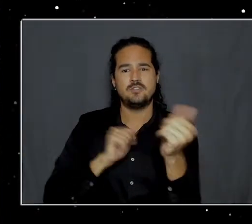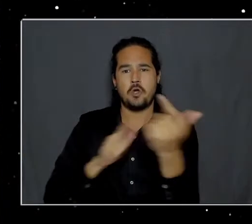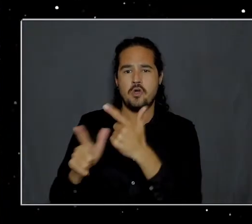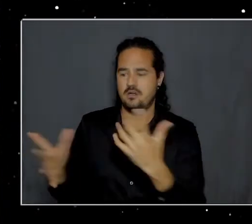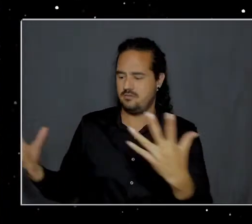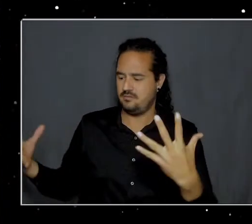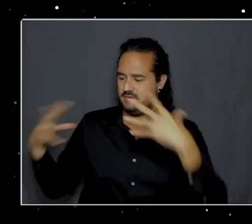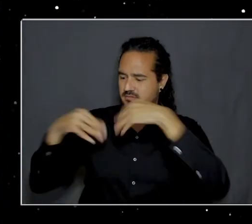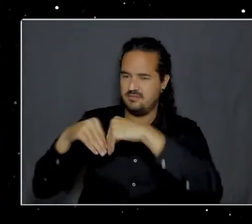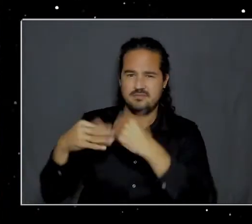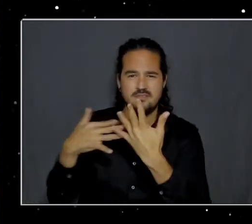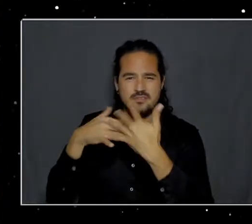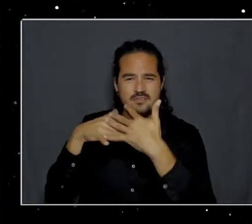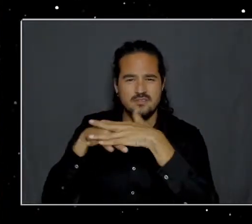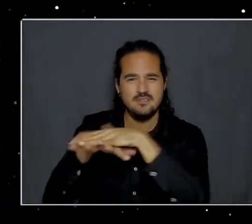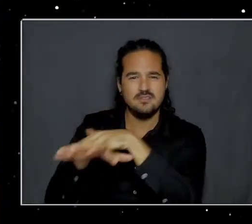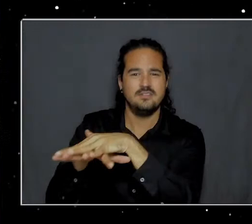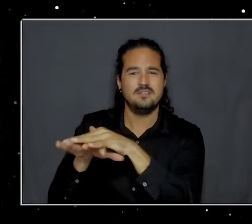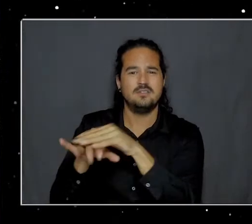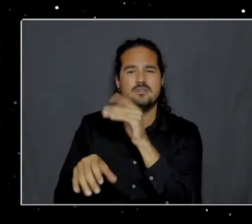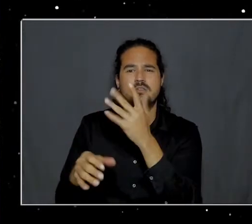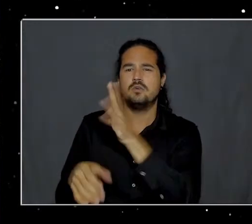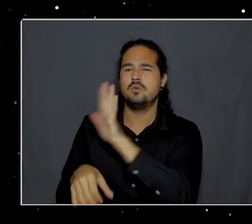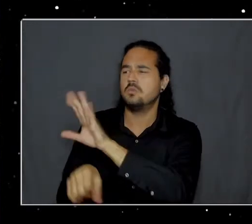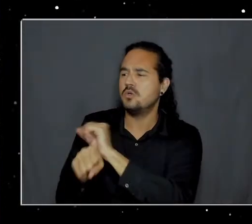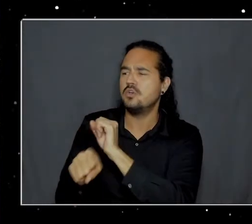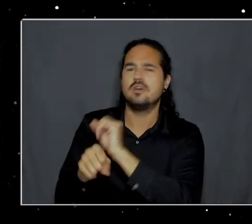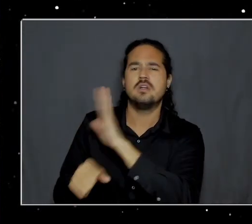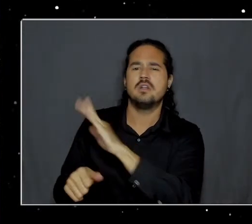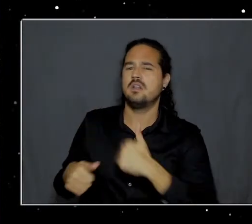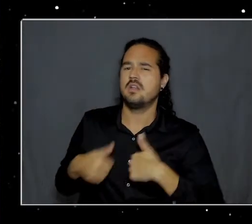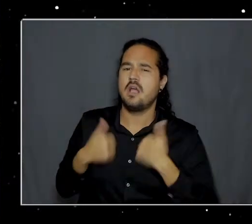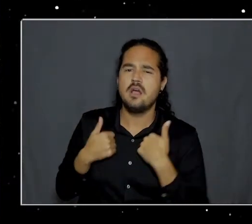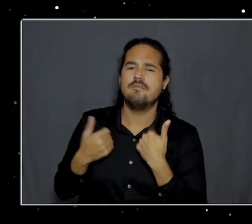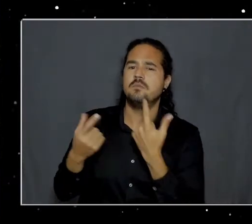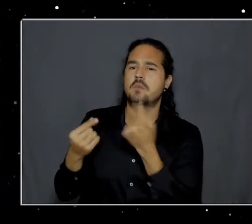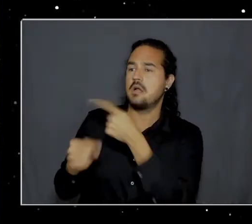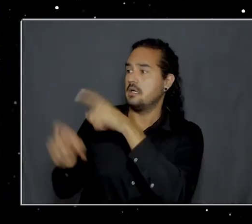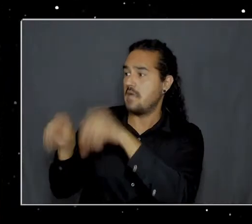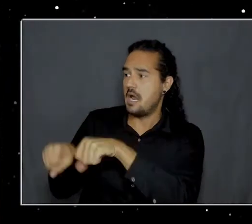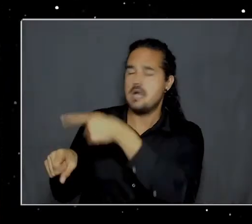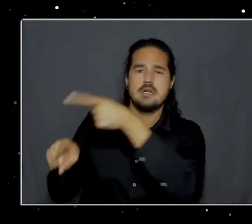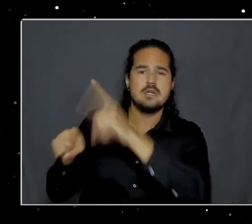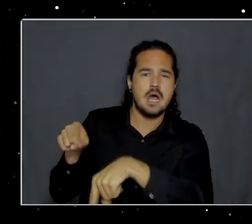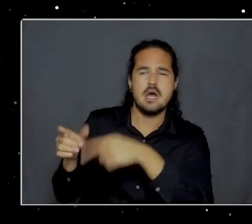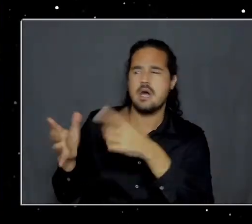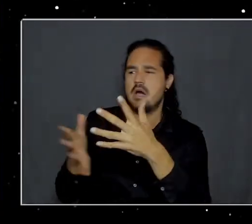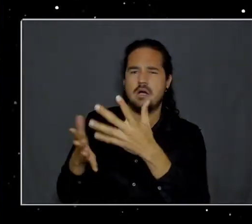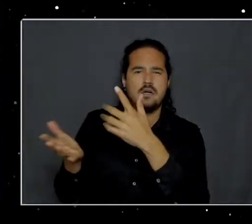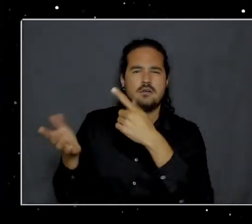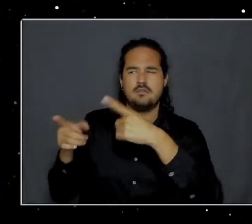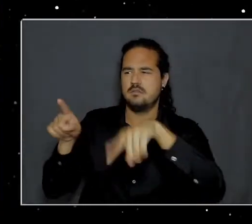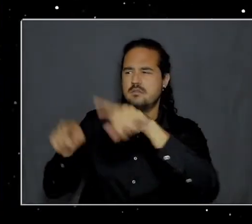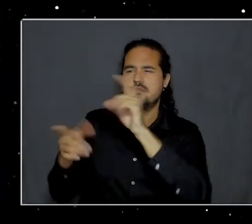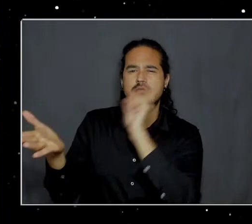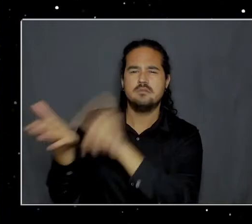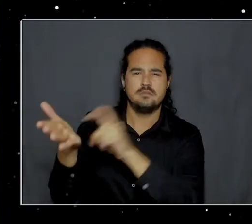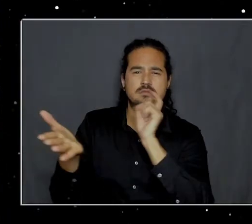WE NEED TO ACKNOWLEDGE OUR INTERCONNECTEDNESS, REGARDLESS OF WHAT WE LOOK LIKE, OR WHAT WE